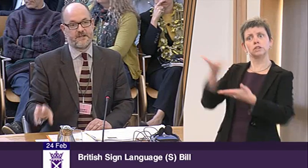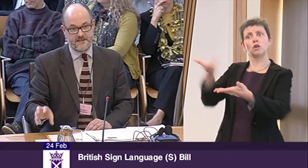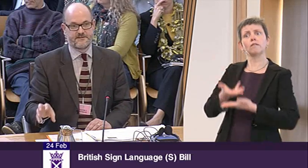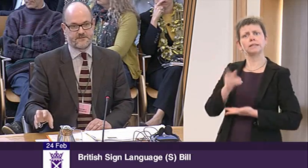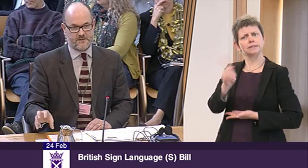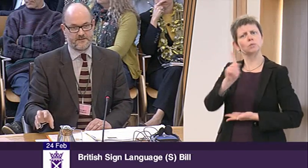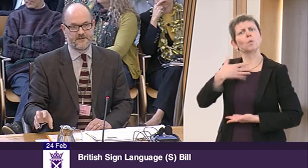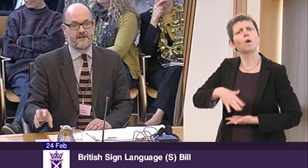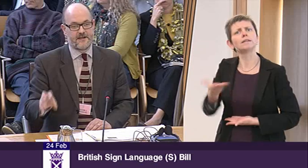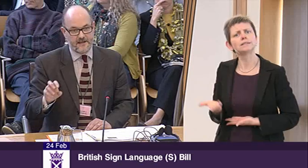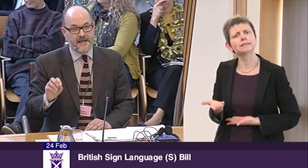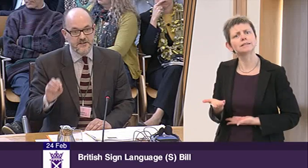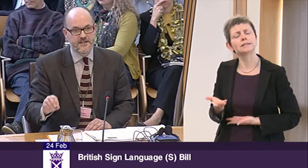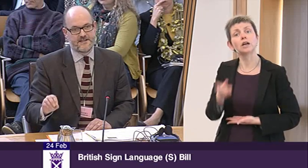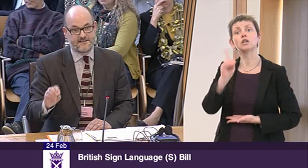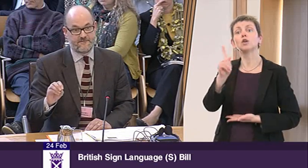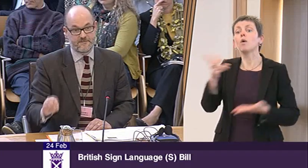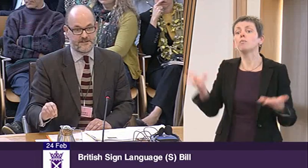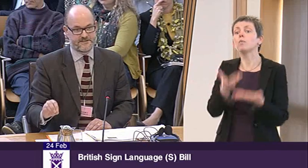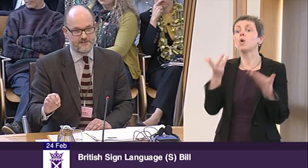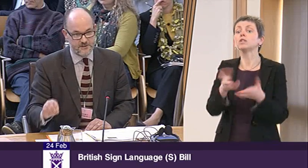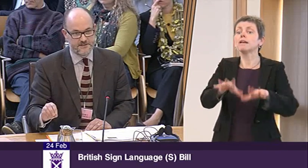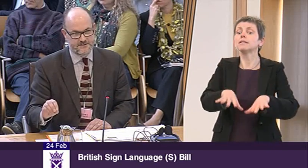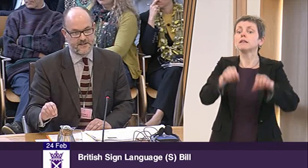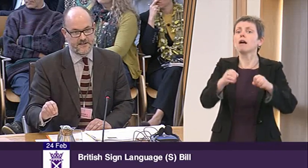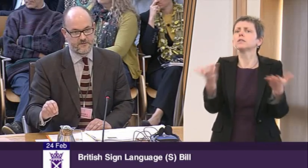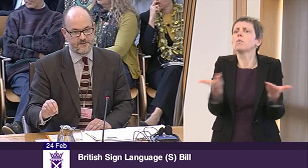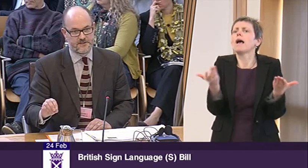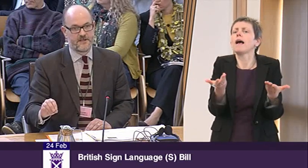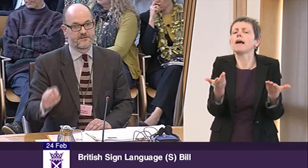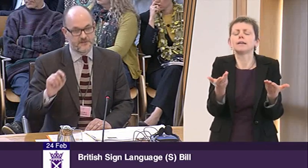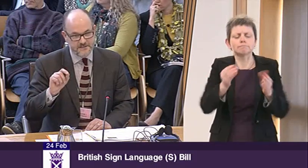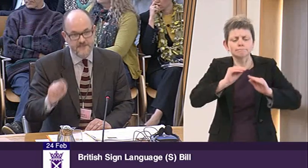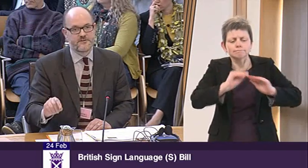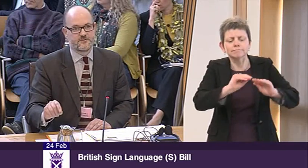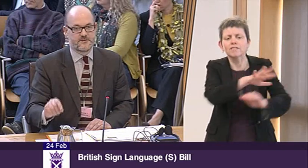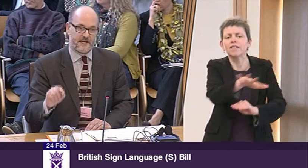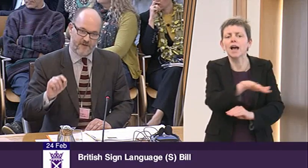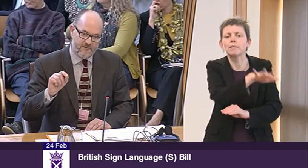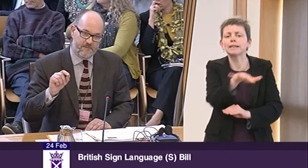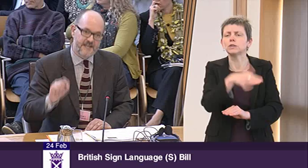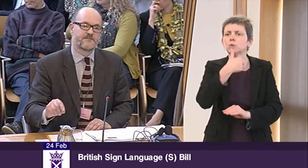begins with educating families in using sign language so that deaf children have the best